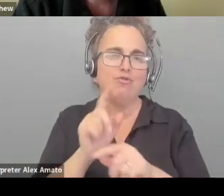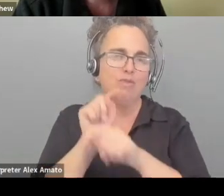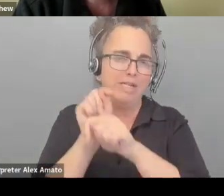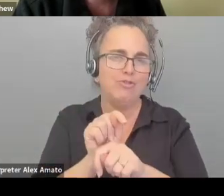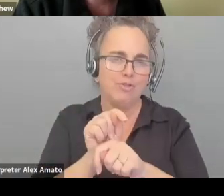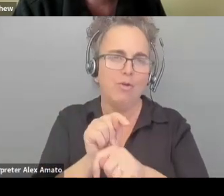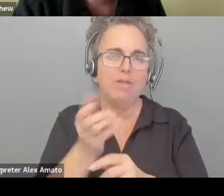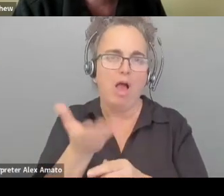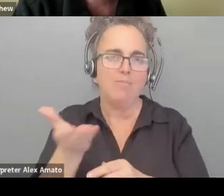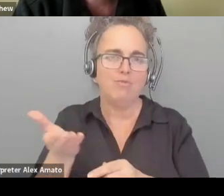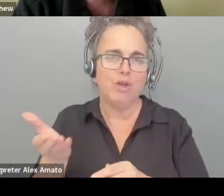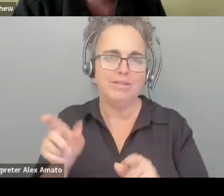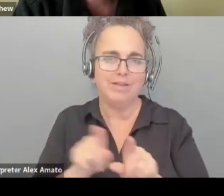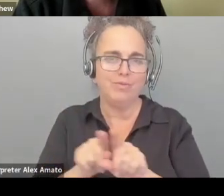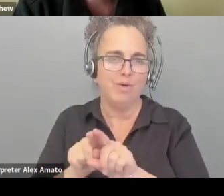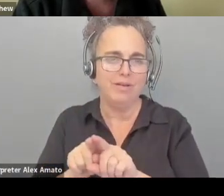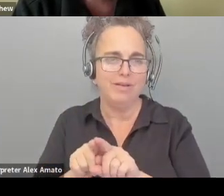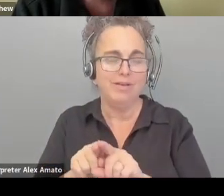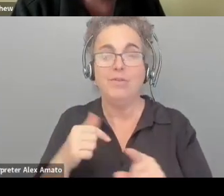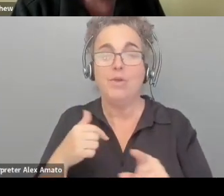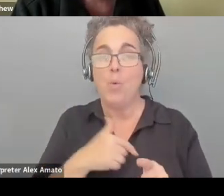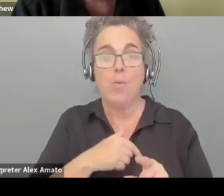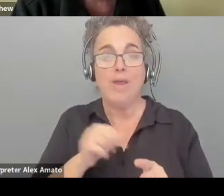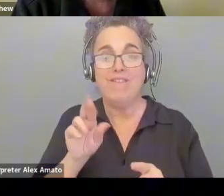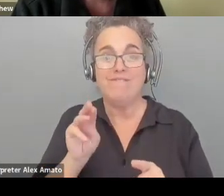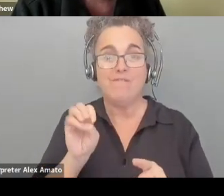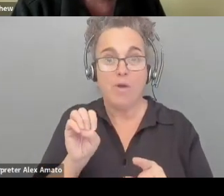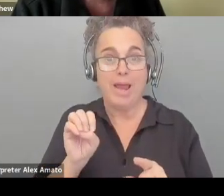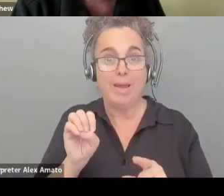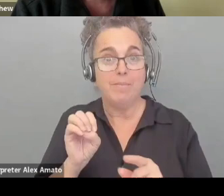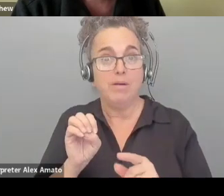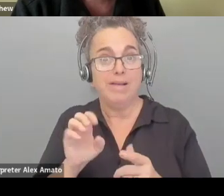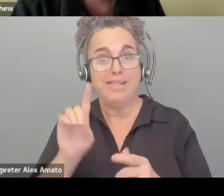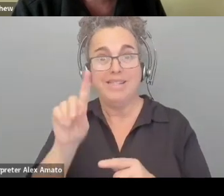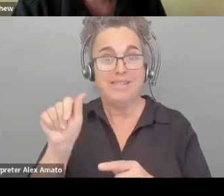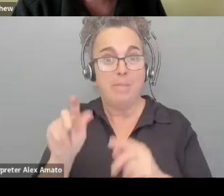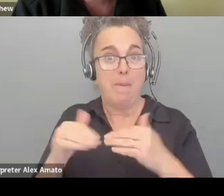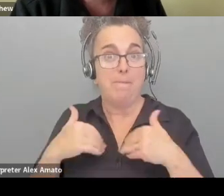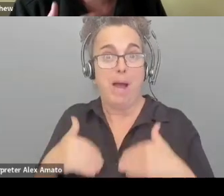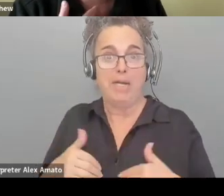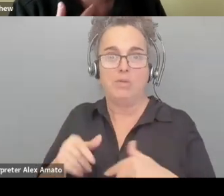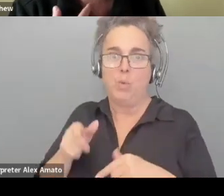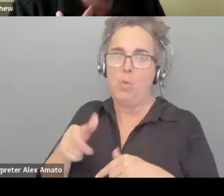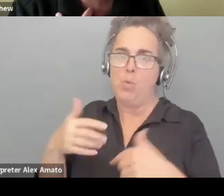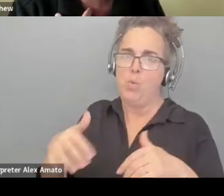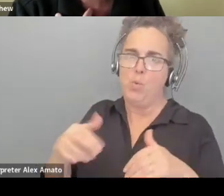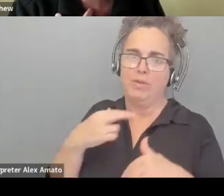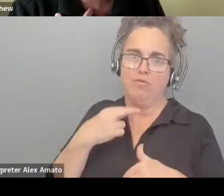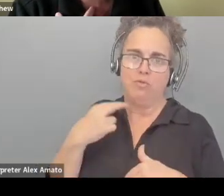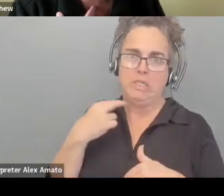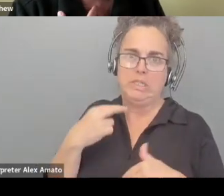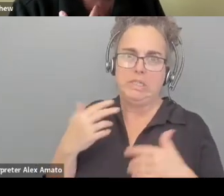And so we often frame disabled bodies as risky, right? If we, this is often I see this like I read a lot of disability narrative